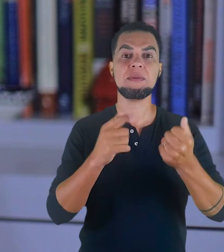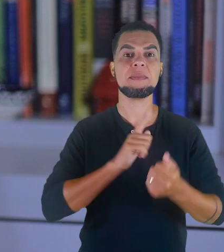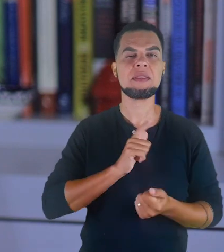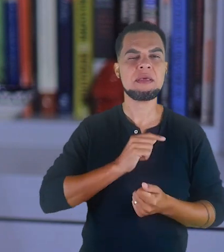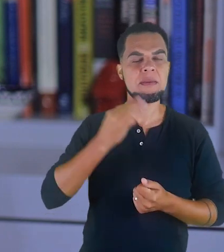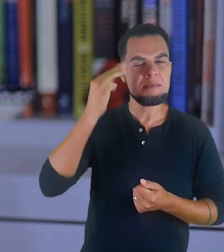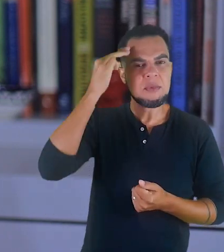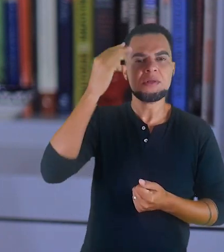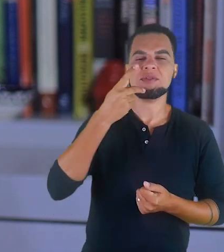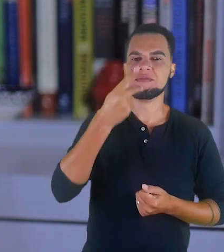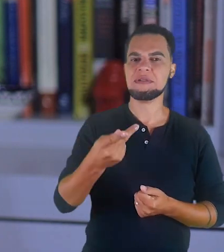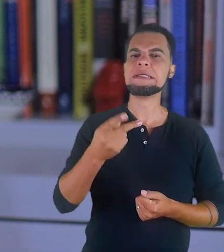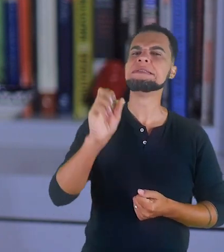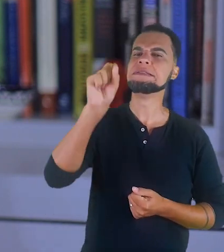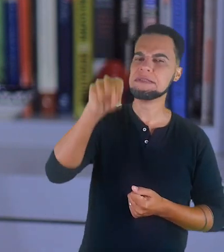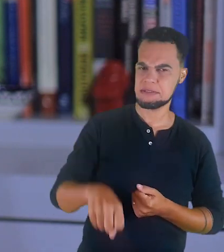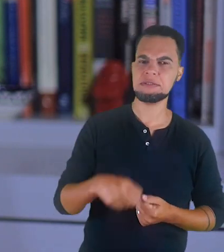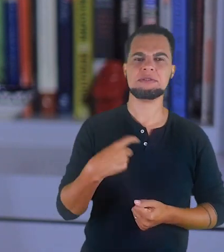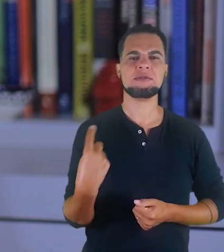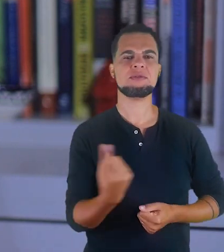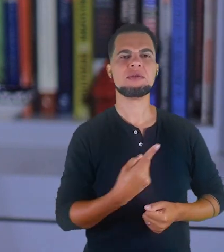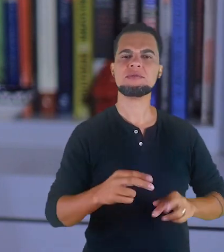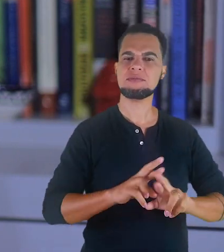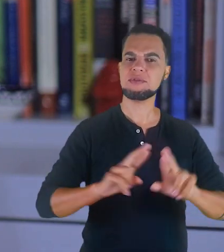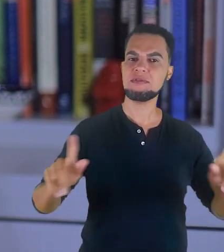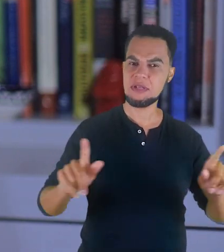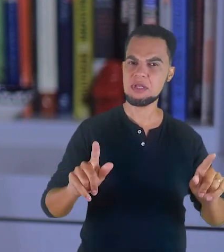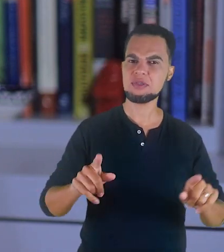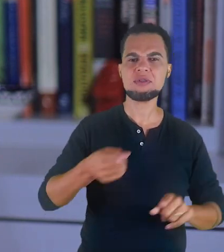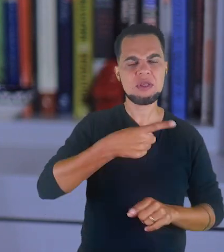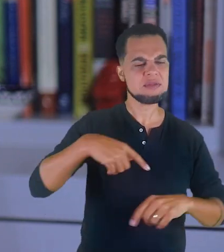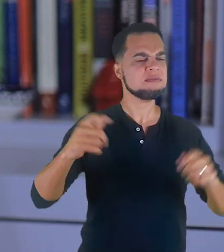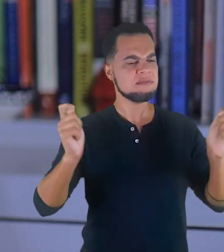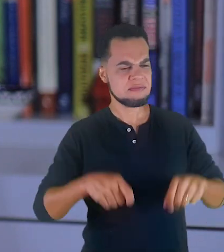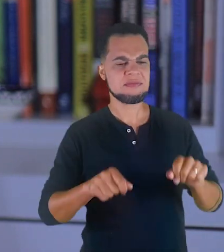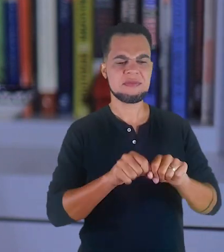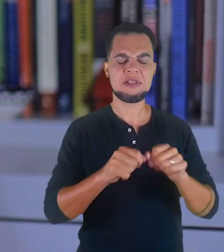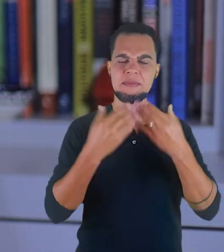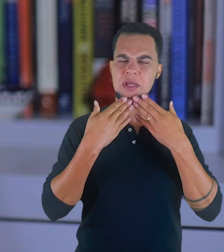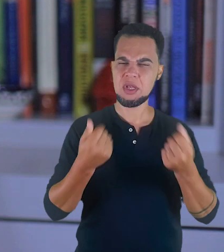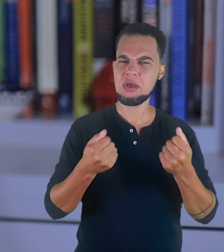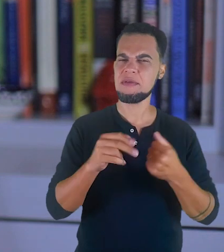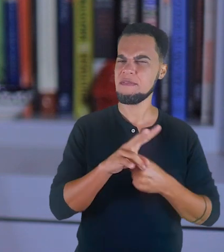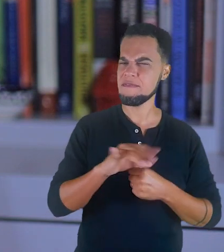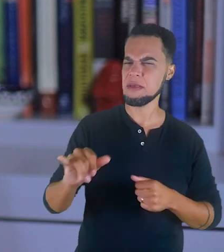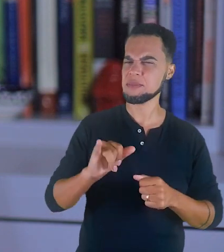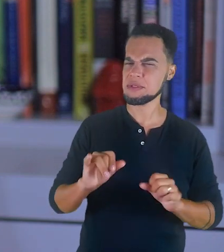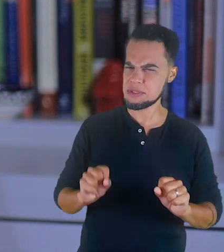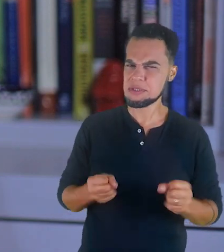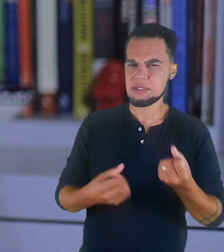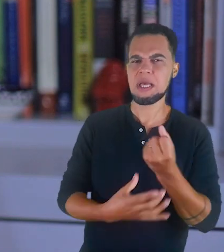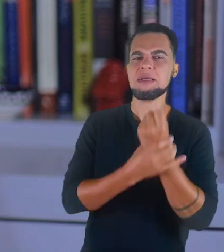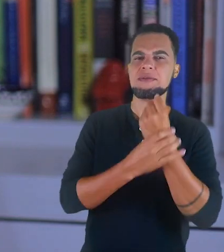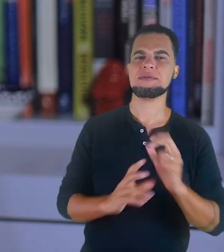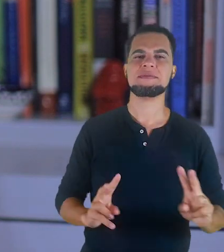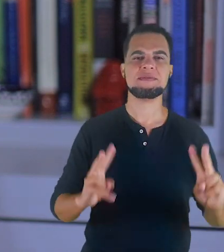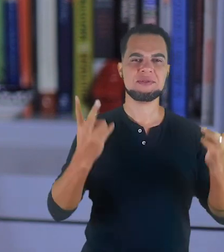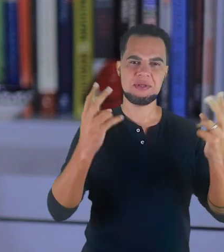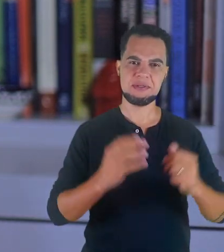and to have the morale to say that, yes, we are different, we can do better and we will guarantee this victory.